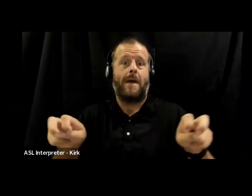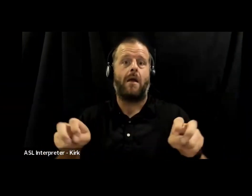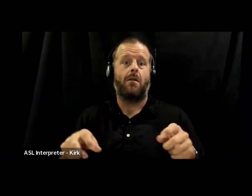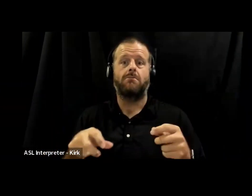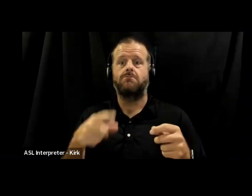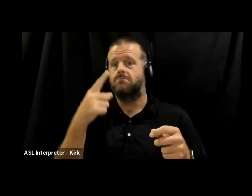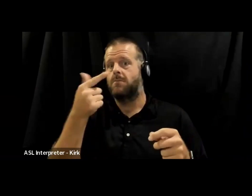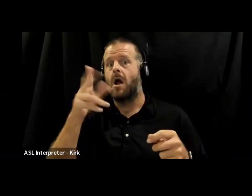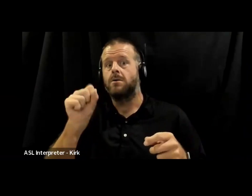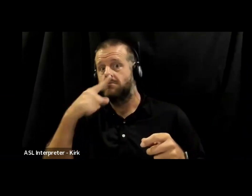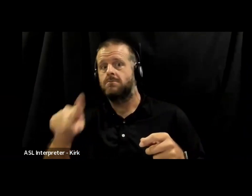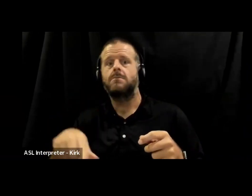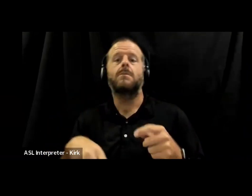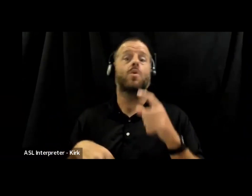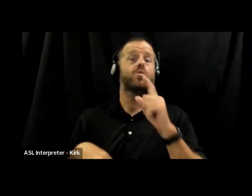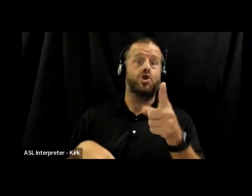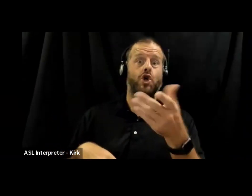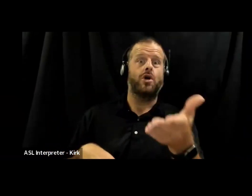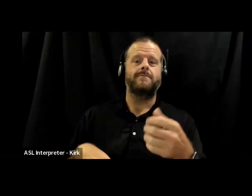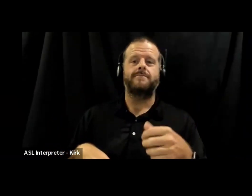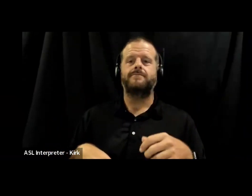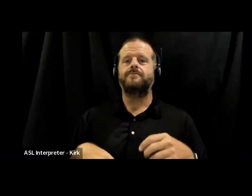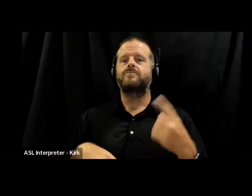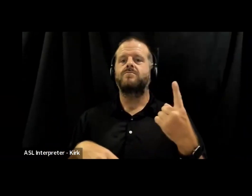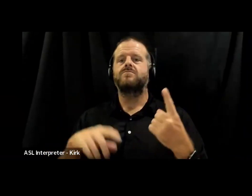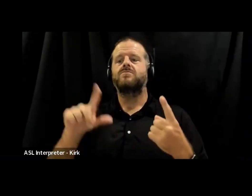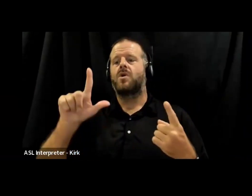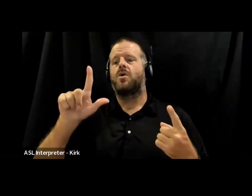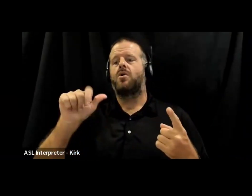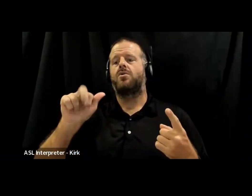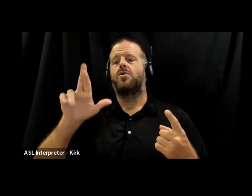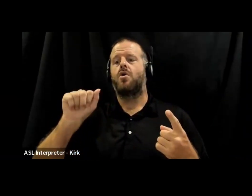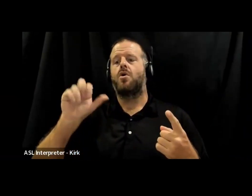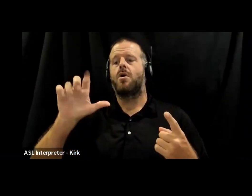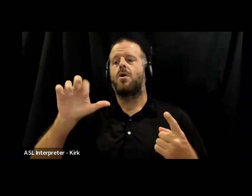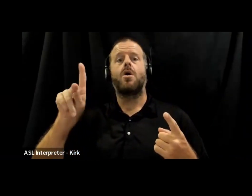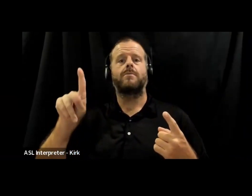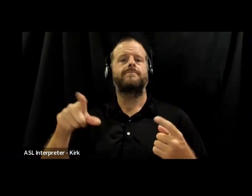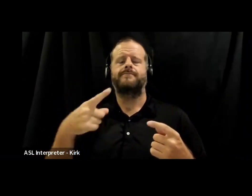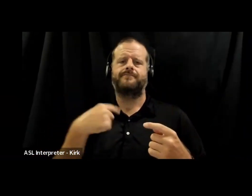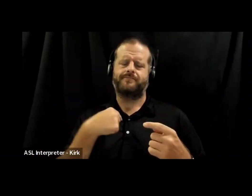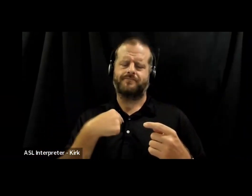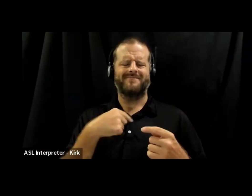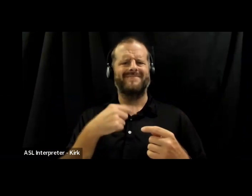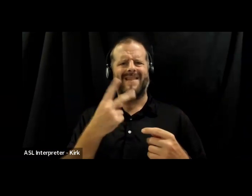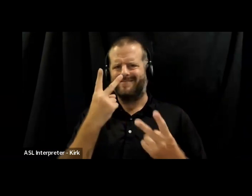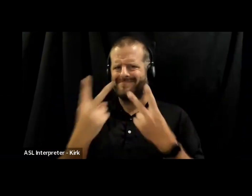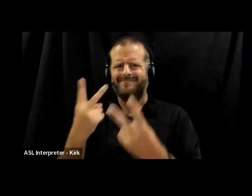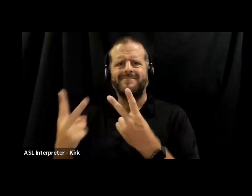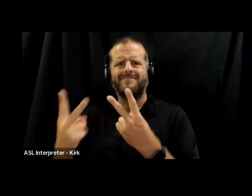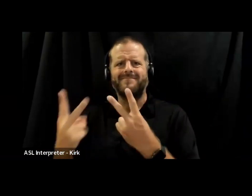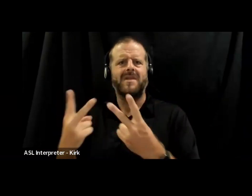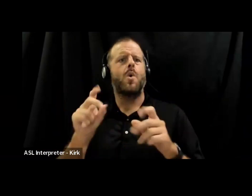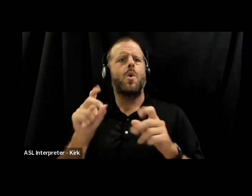1 is from Laura Clark. She says, I have found working with transition age students that we need